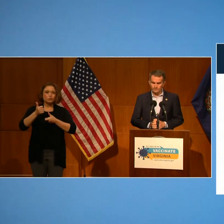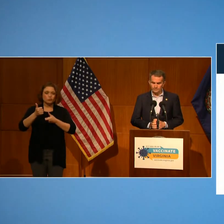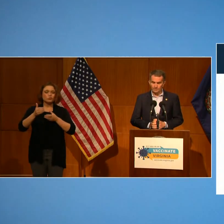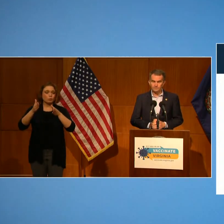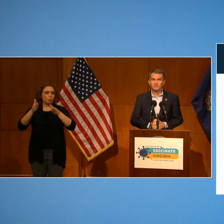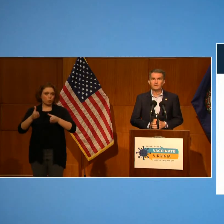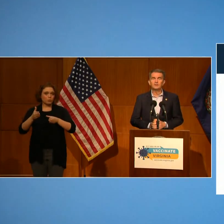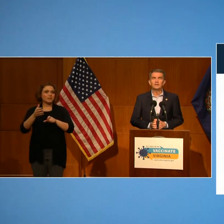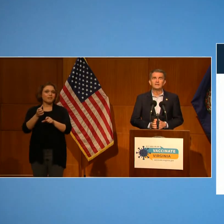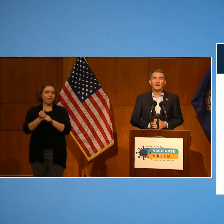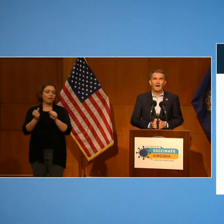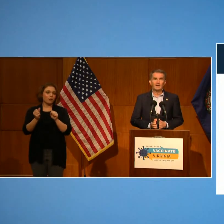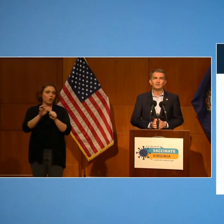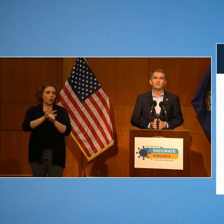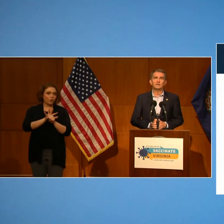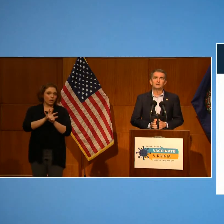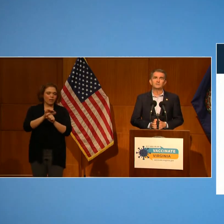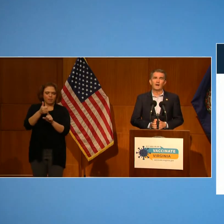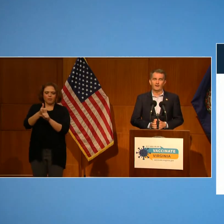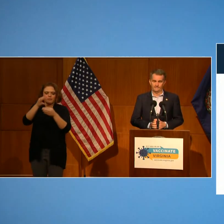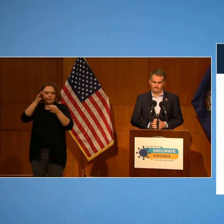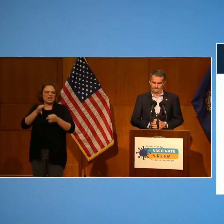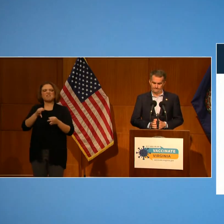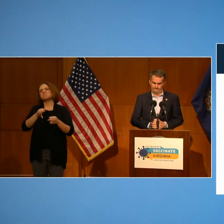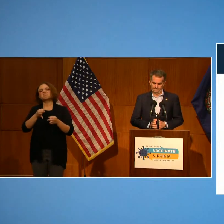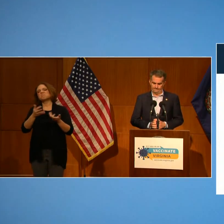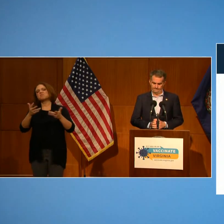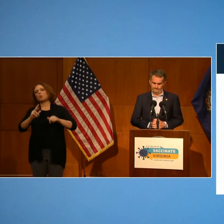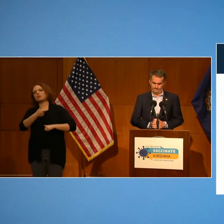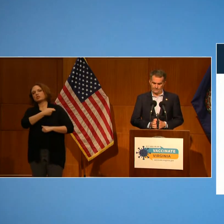NEARLY EVERY SINGLE ONE OF